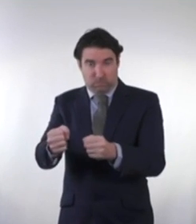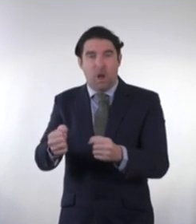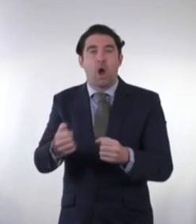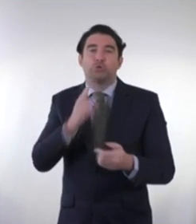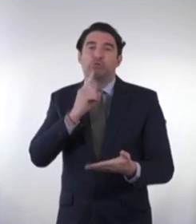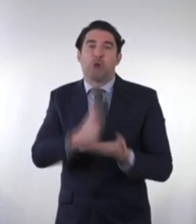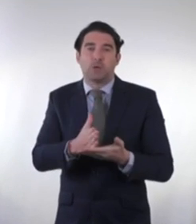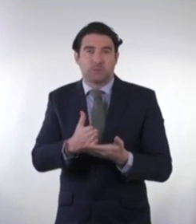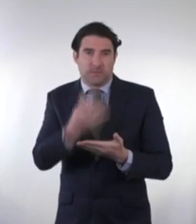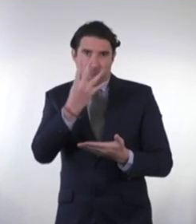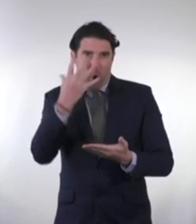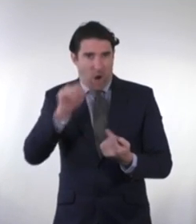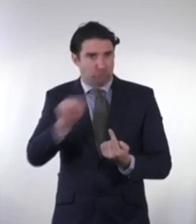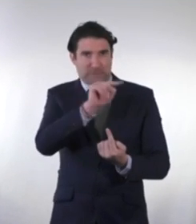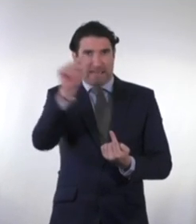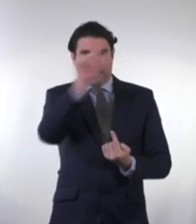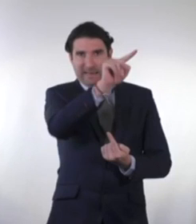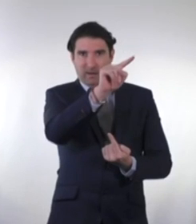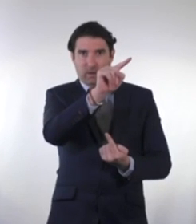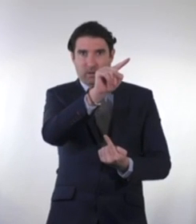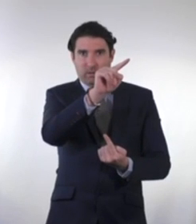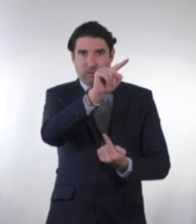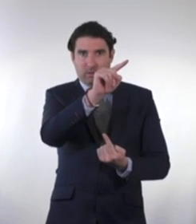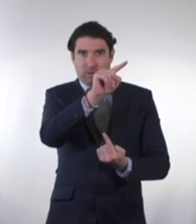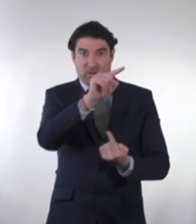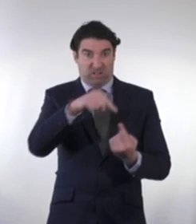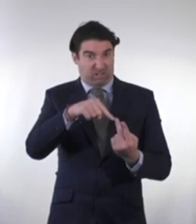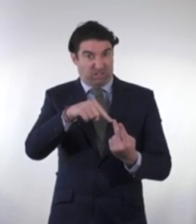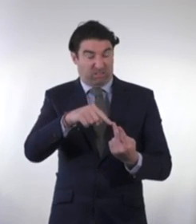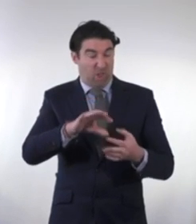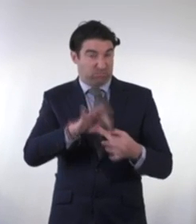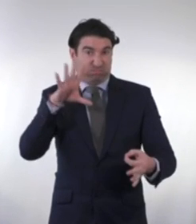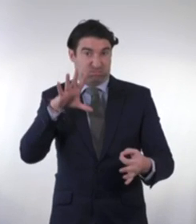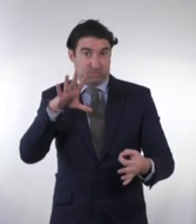that my hon. Friend is experiencing, but this Government are immensely ambitious for